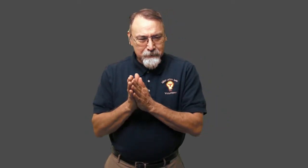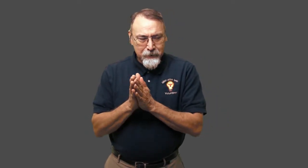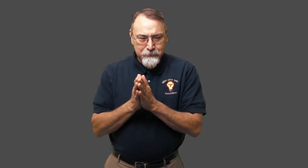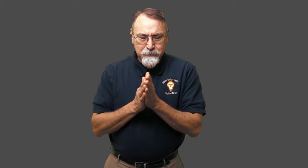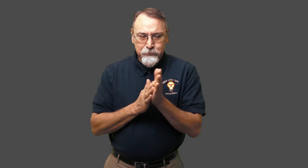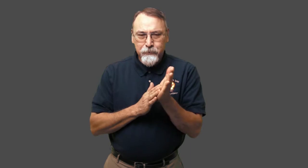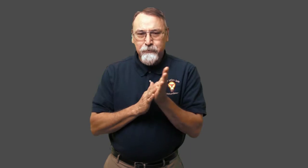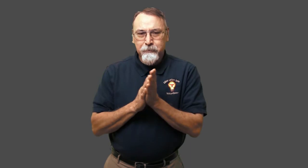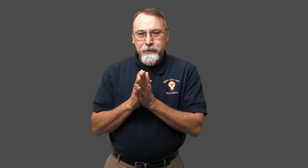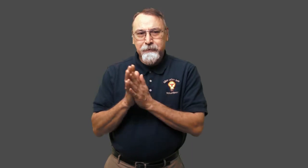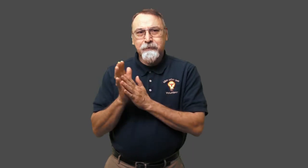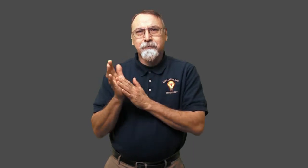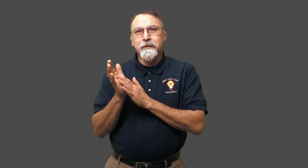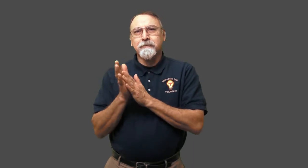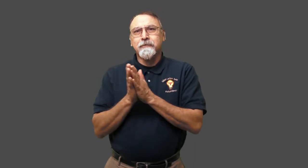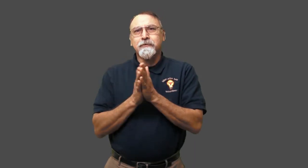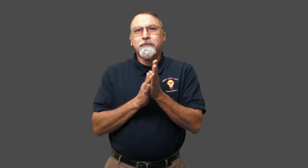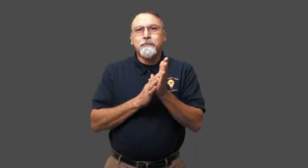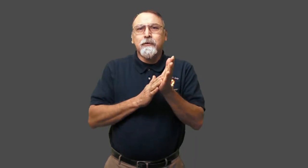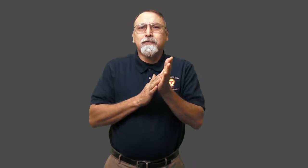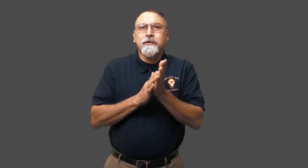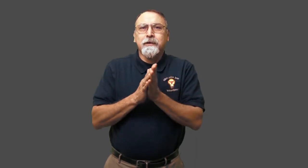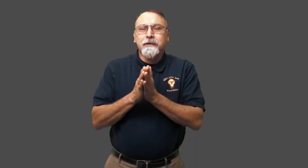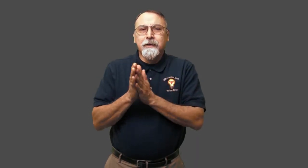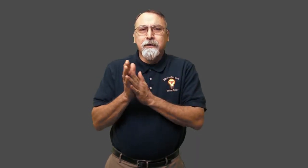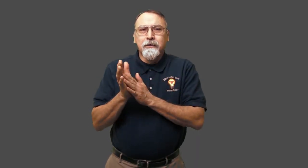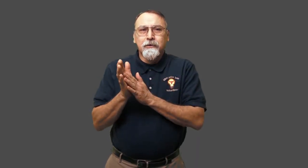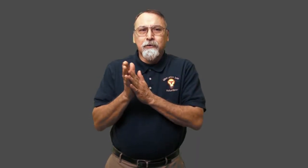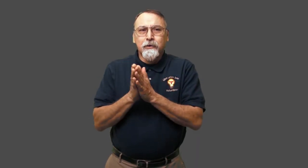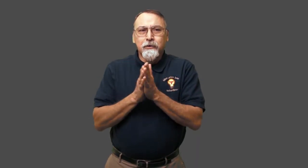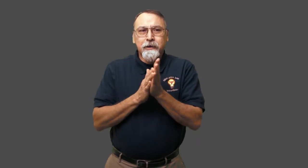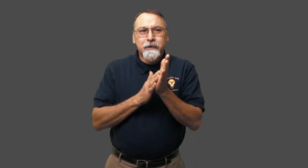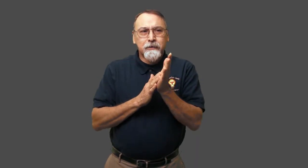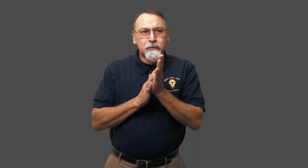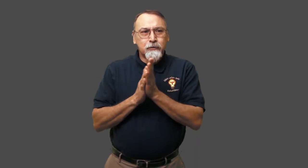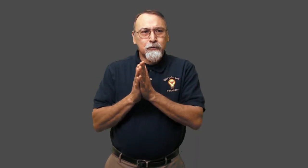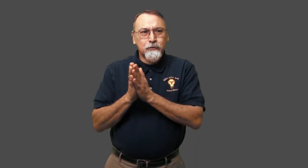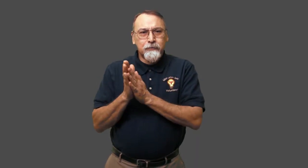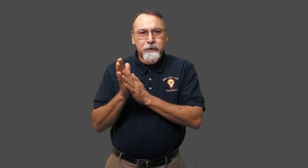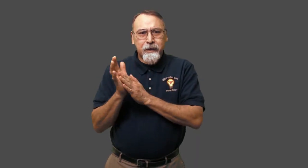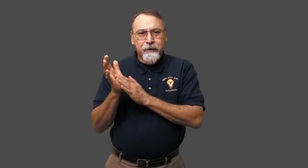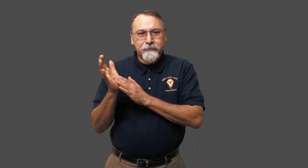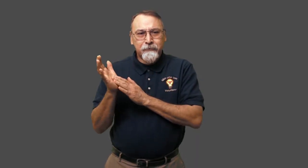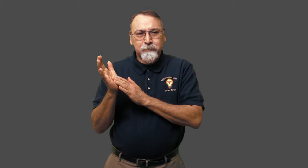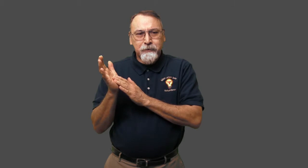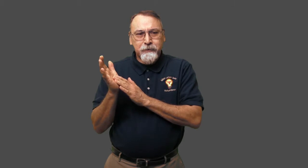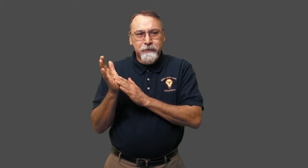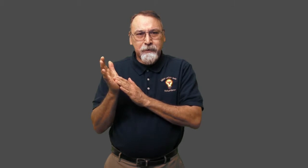not that much programming at this level it’s mostly learning the tools that have to be